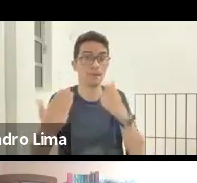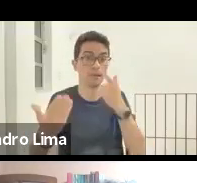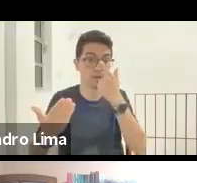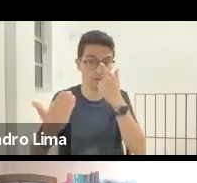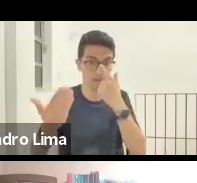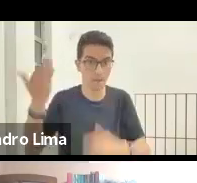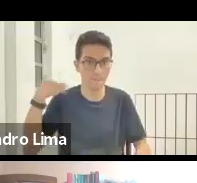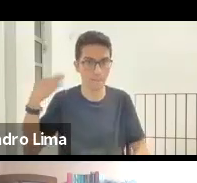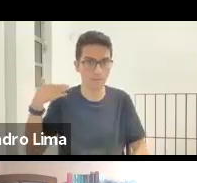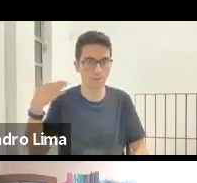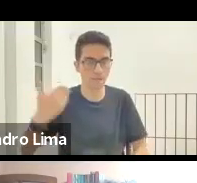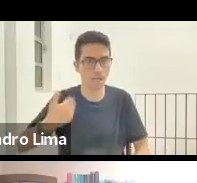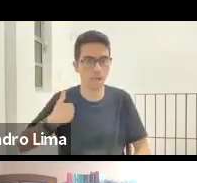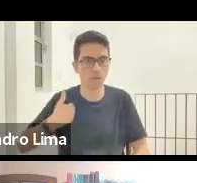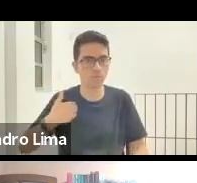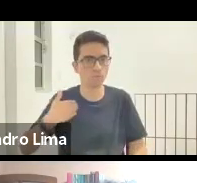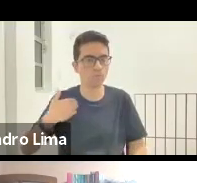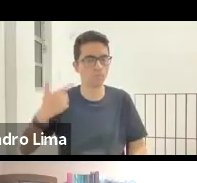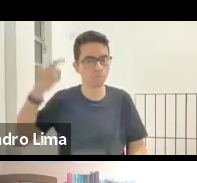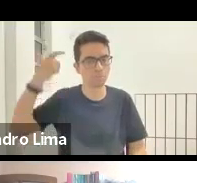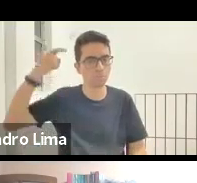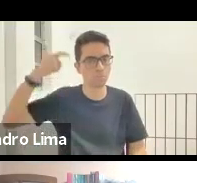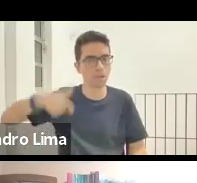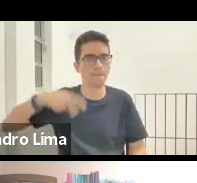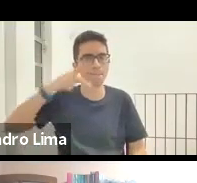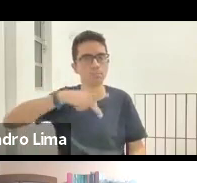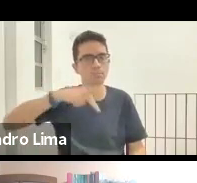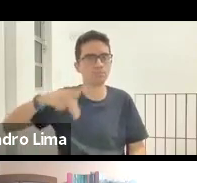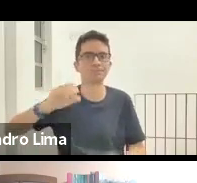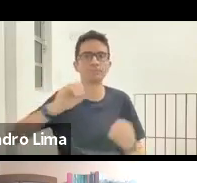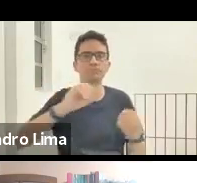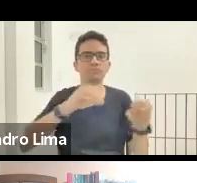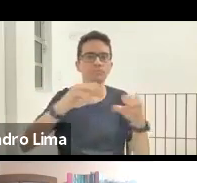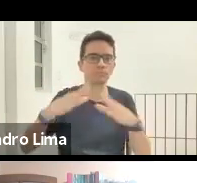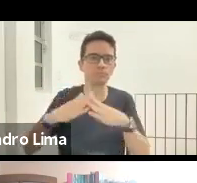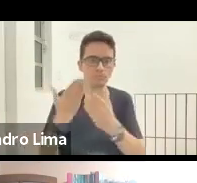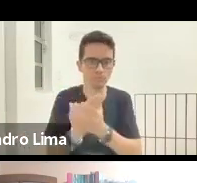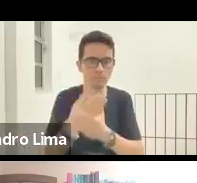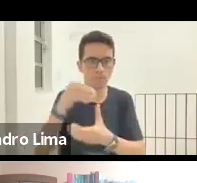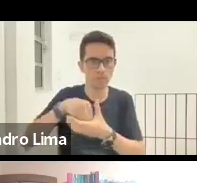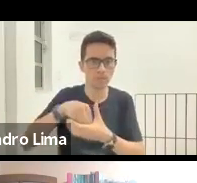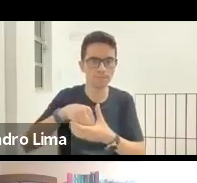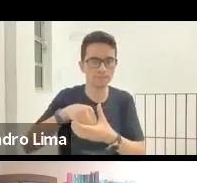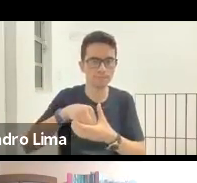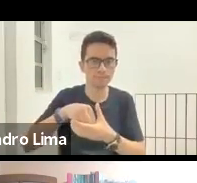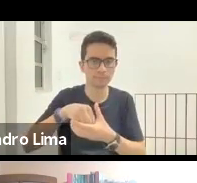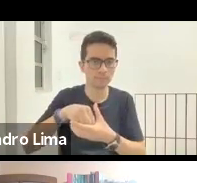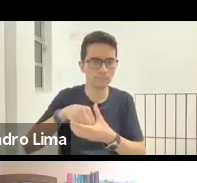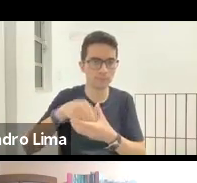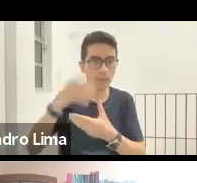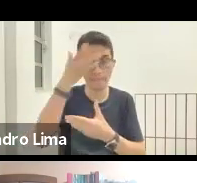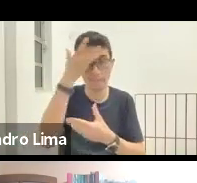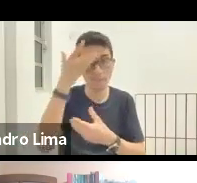that the. below the less people expect of your students, the more you can do as a. teacher That's one reason I have always